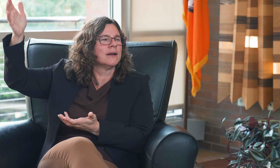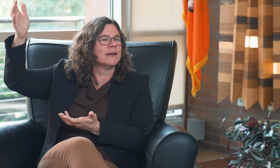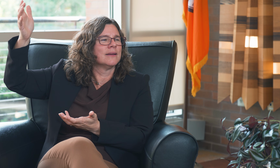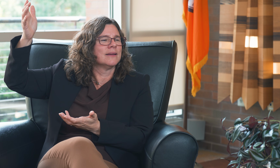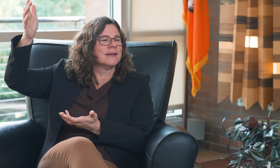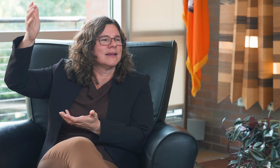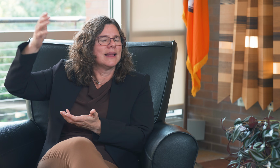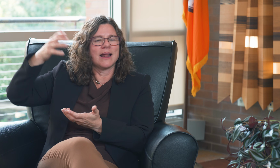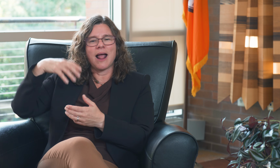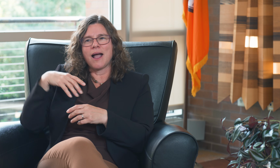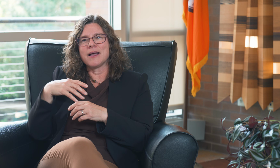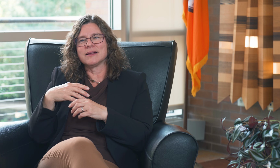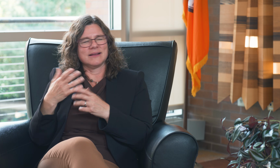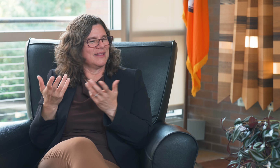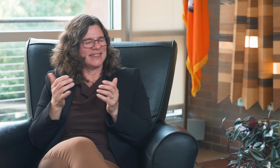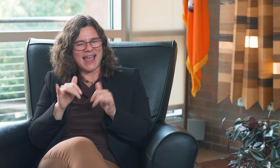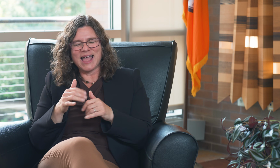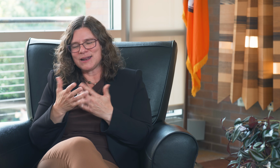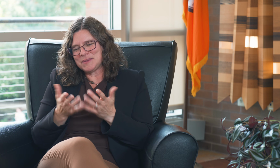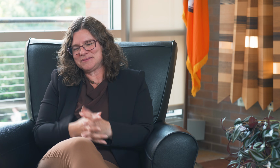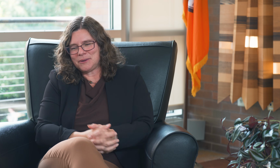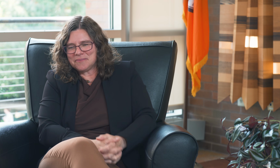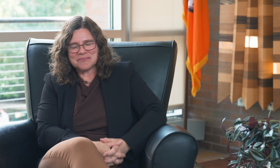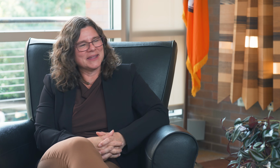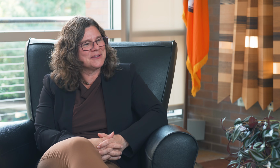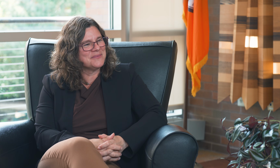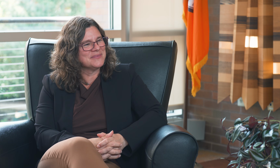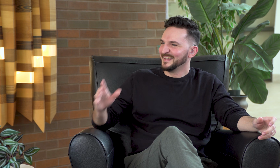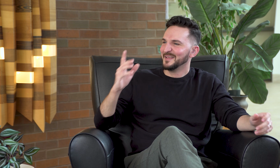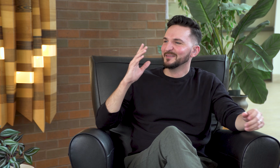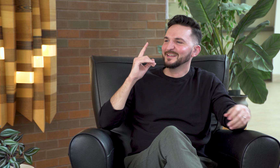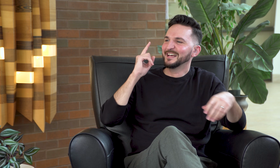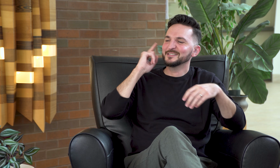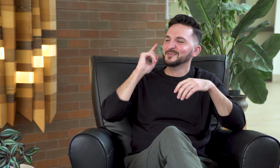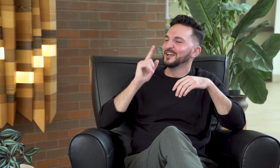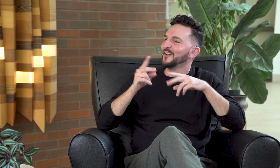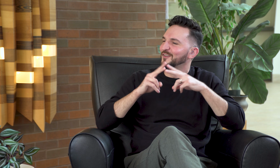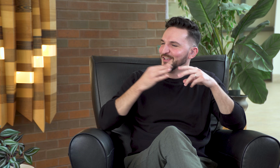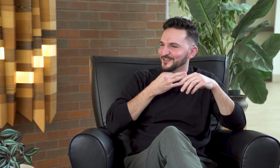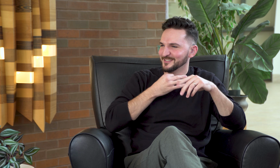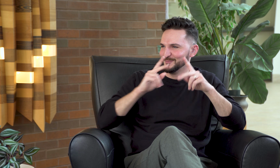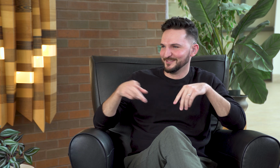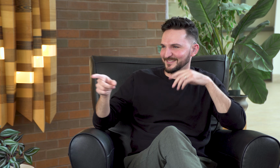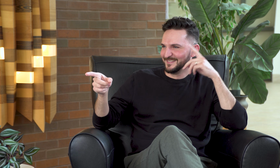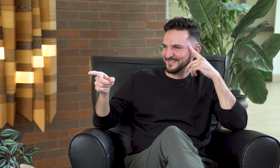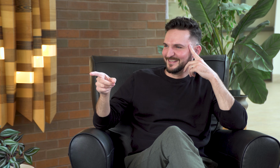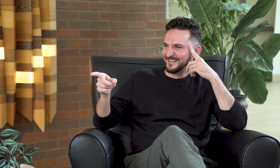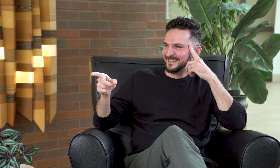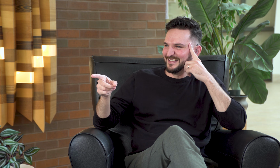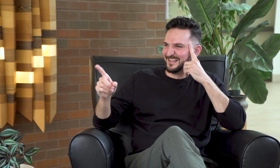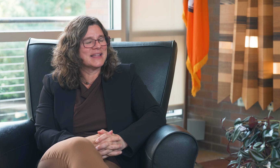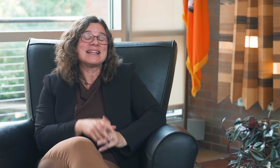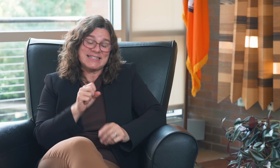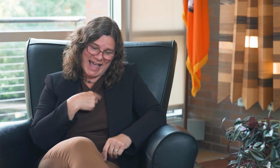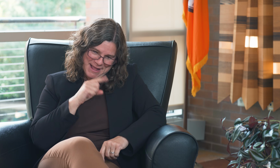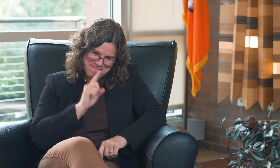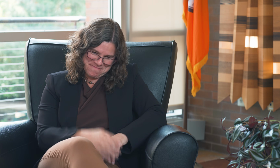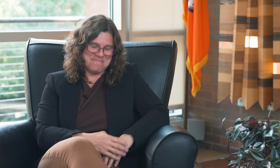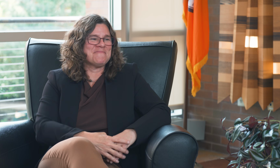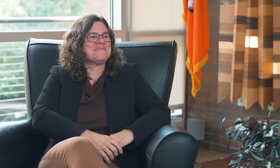It's out there, it's huge and there's so much unknown. It sounds like you're a very curious person, Carrie. Yes, I am.